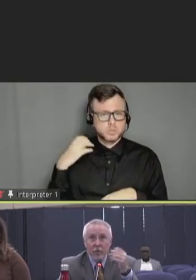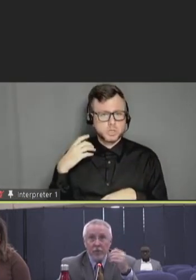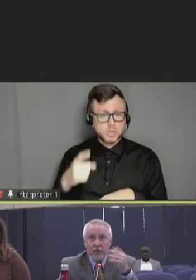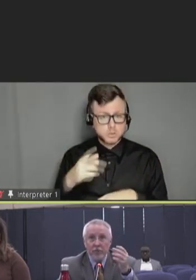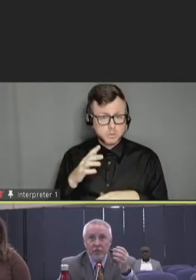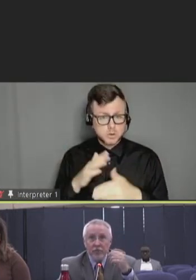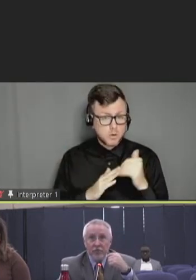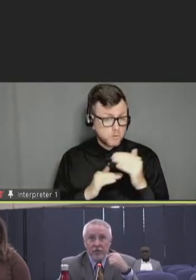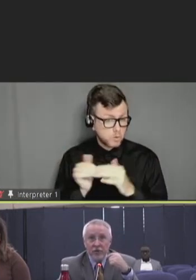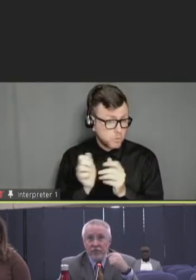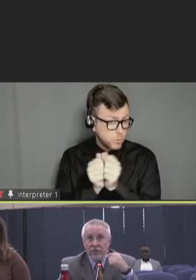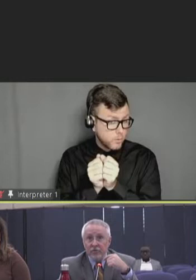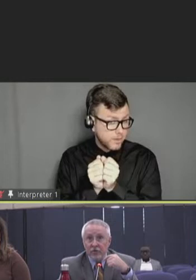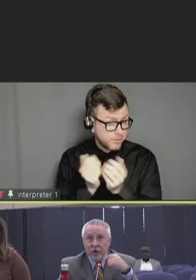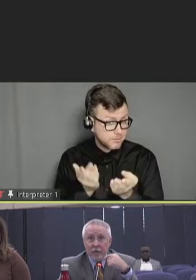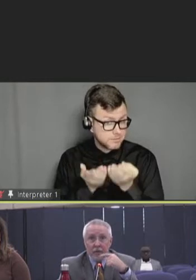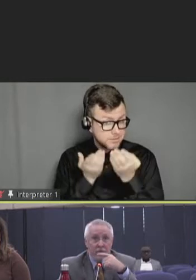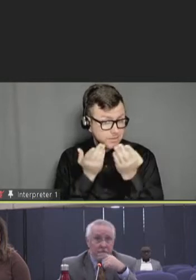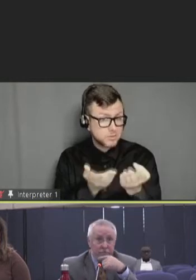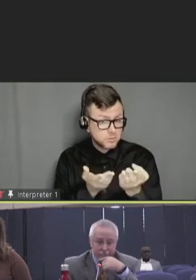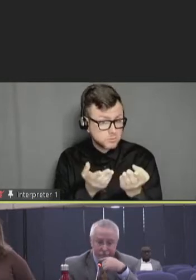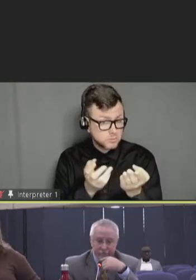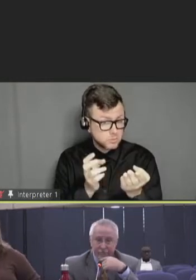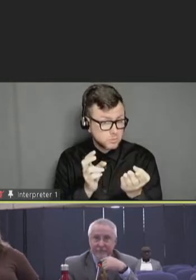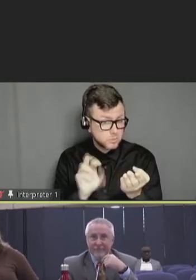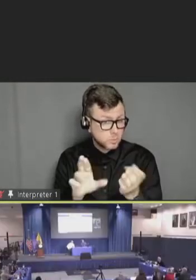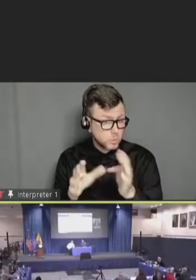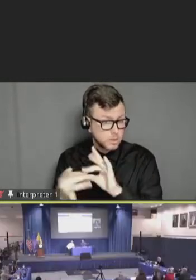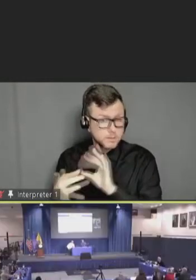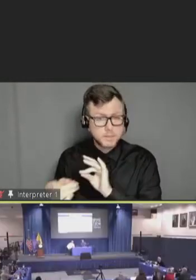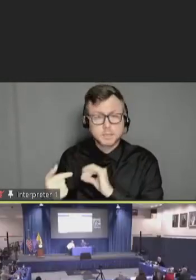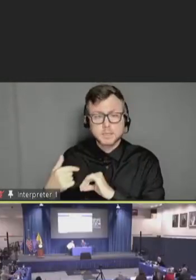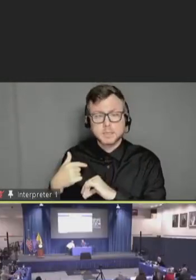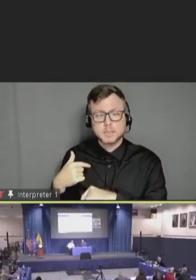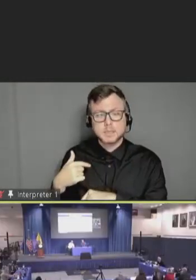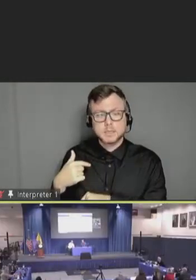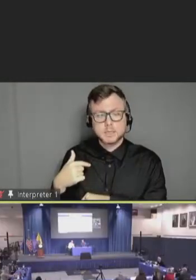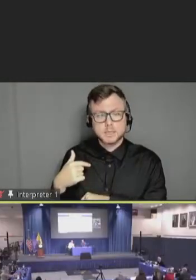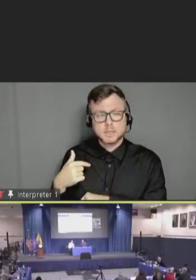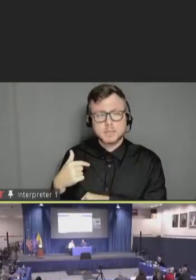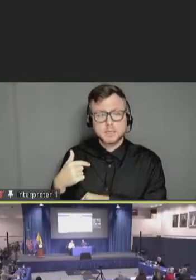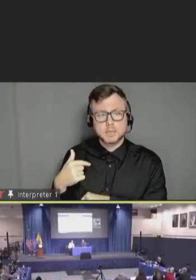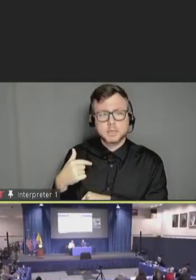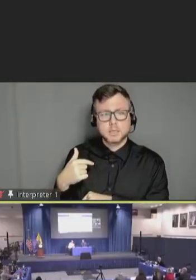those suggestions or comments? Stephen Rinderknecht: I am. I think -- am I on?